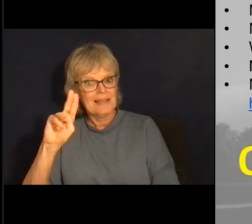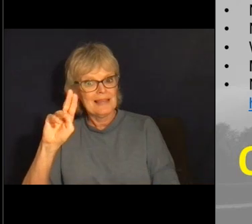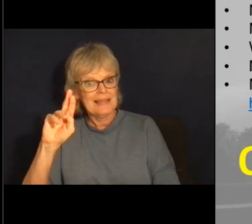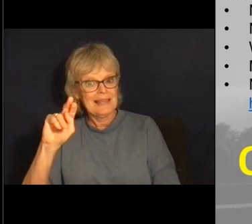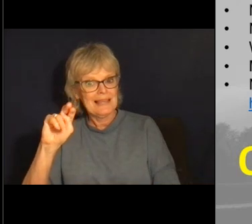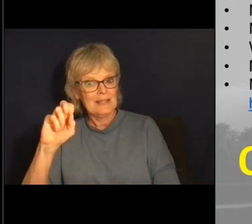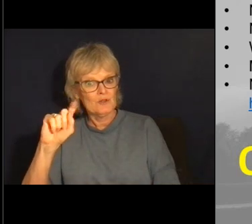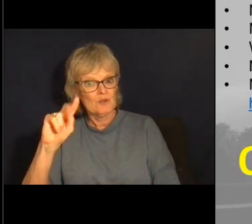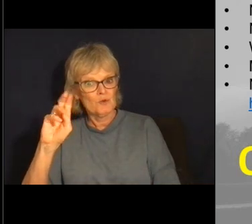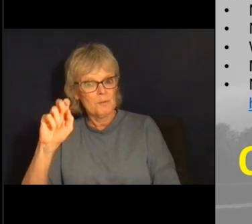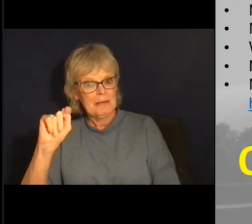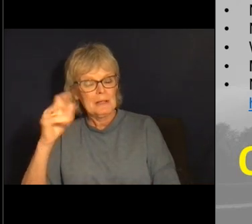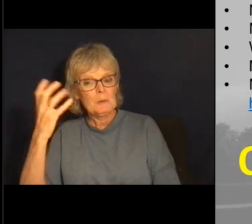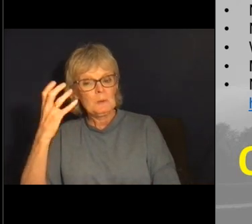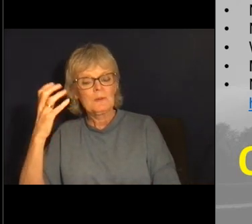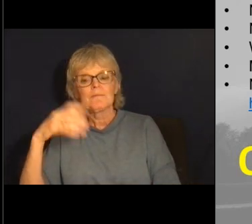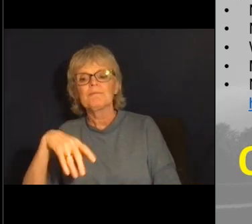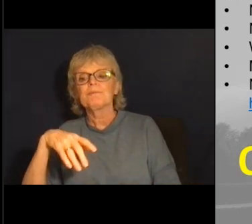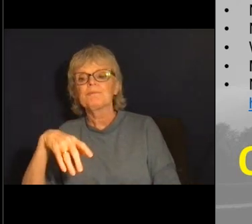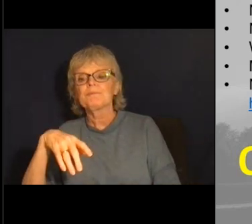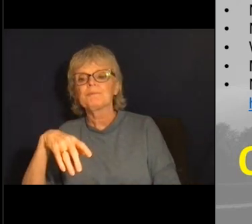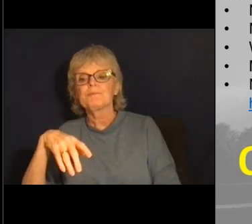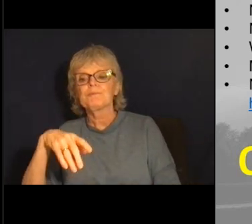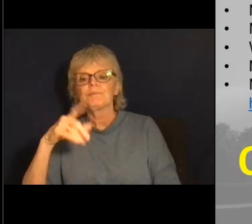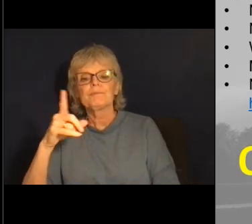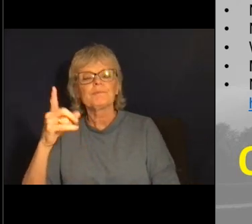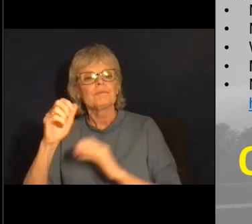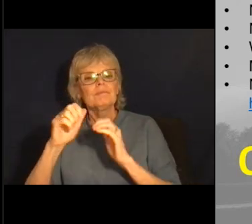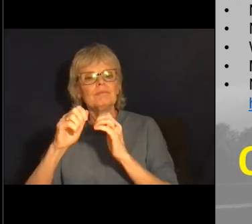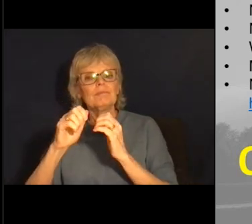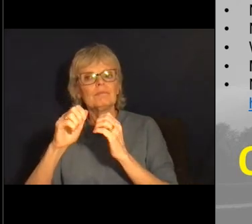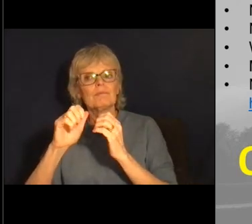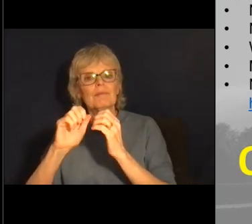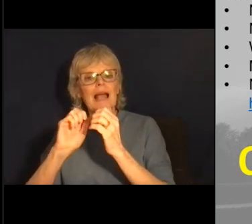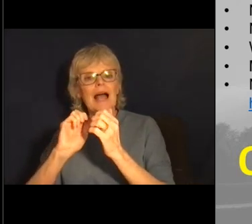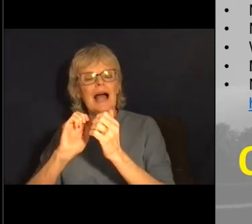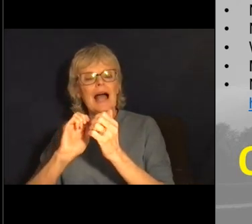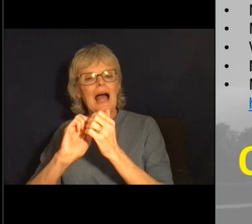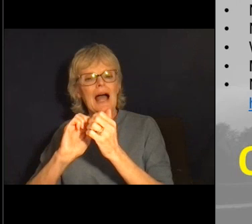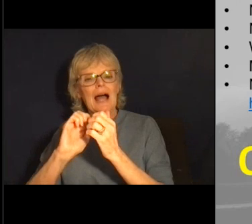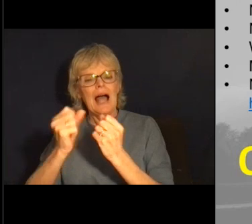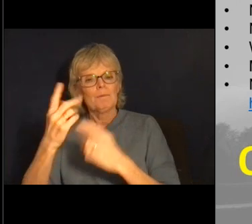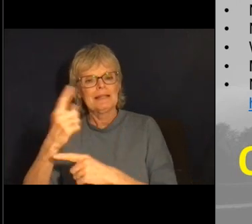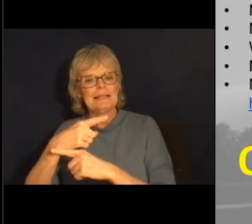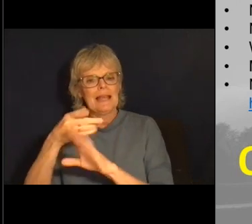[Katherine] "How far ahead can you predict a hurricane before it makes landfall?" Mark asked this.